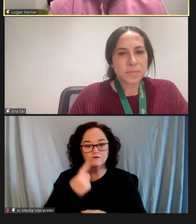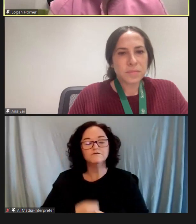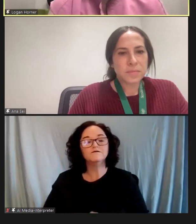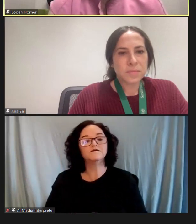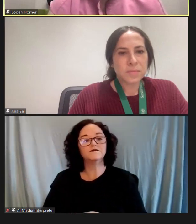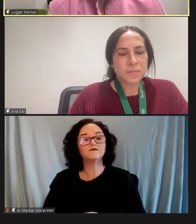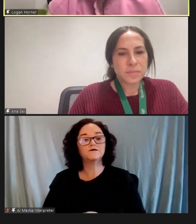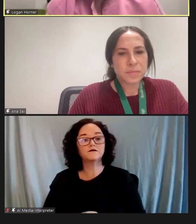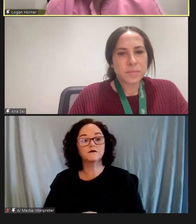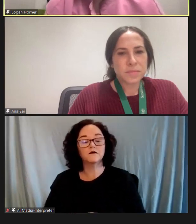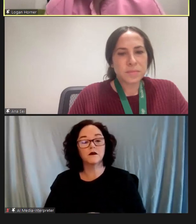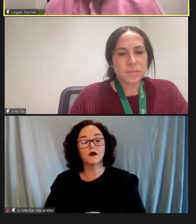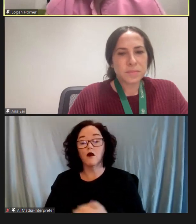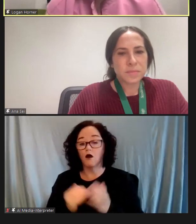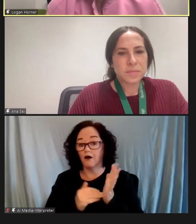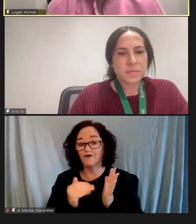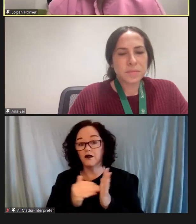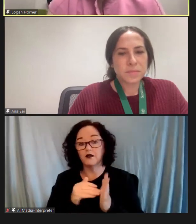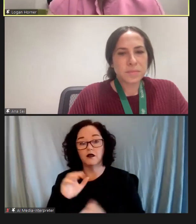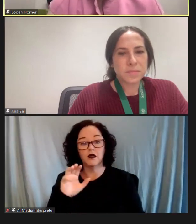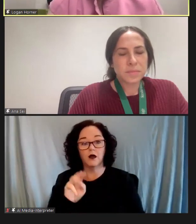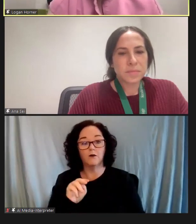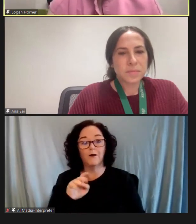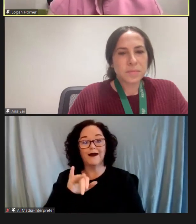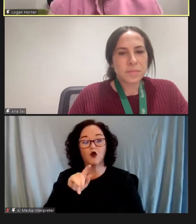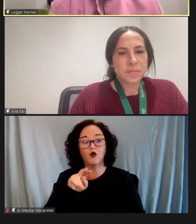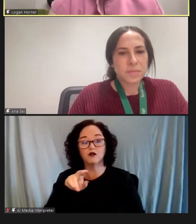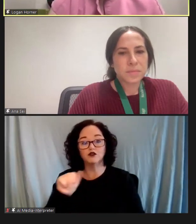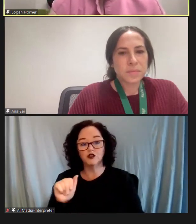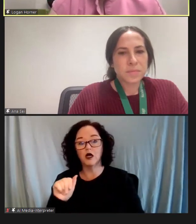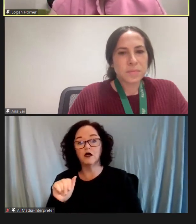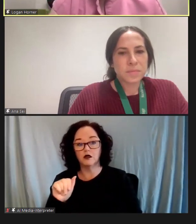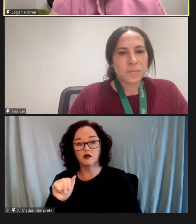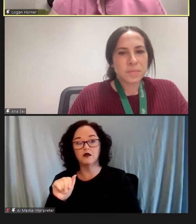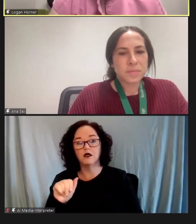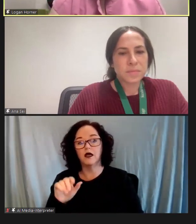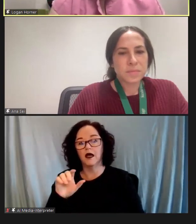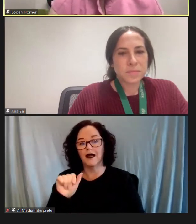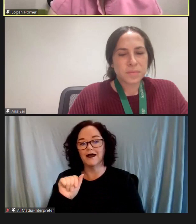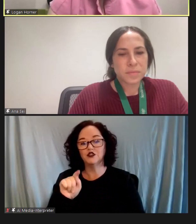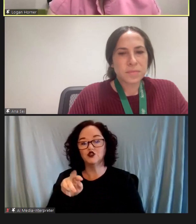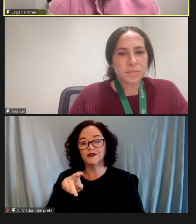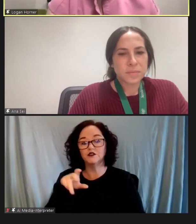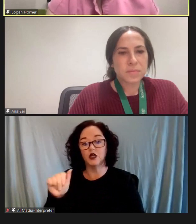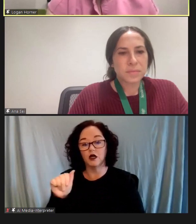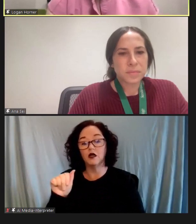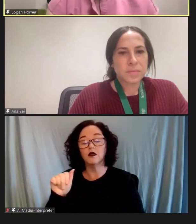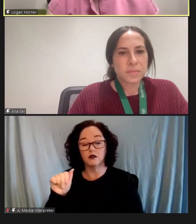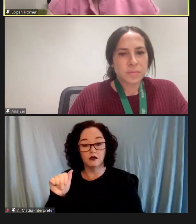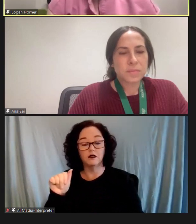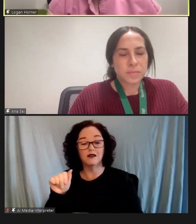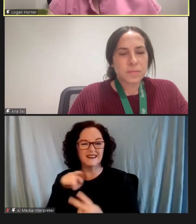the times when you have microa and tregia it may not just be the ear that